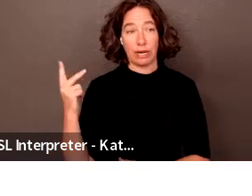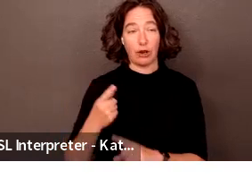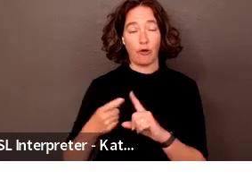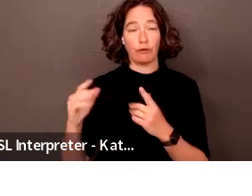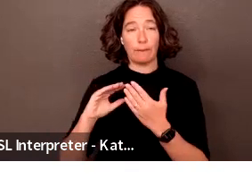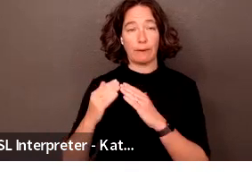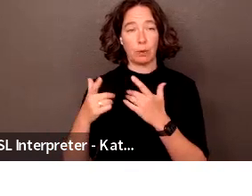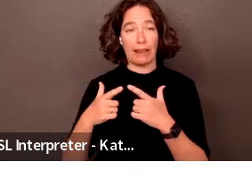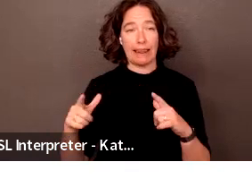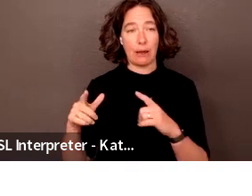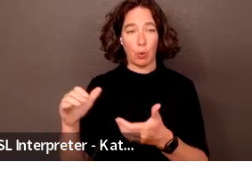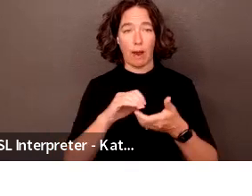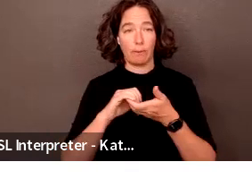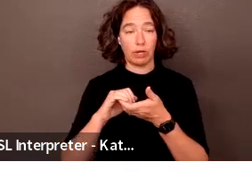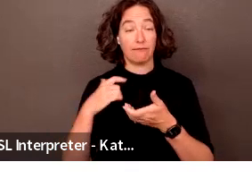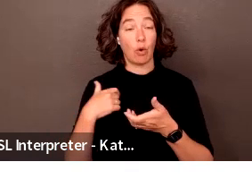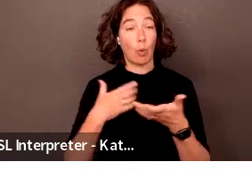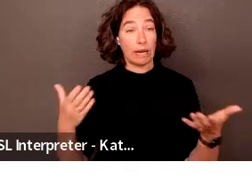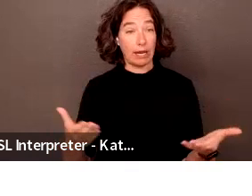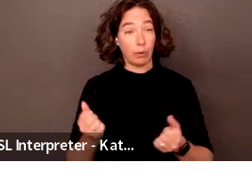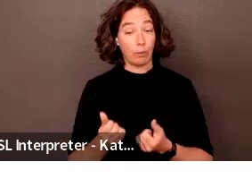both here on behalf of Community Language